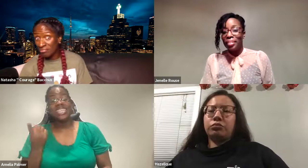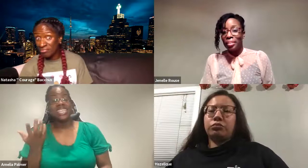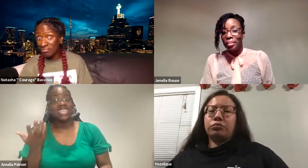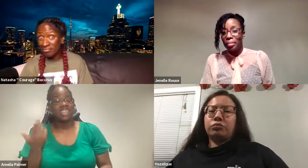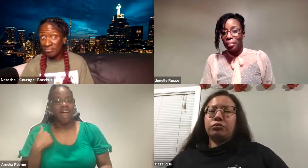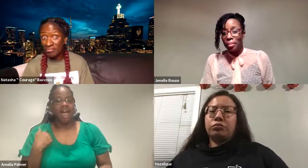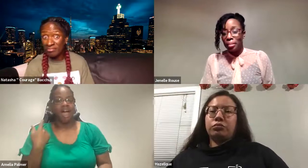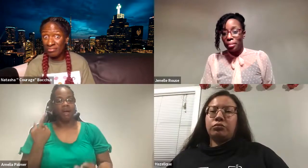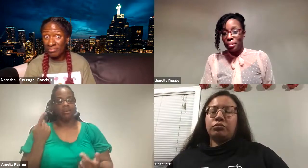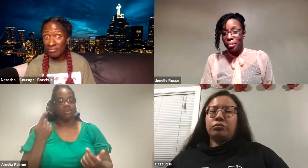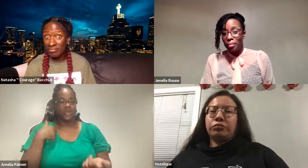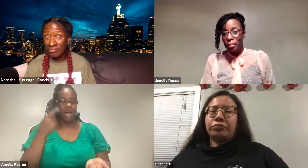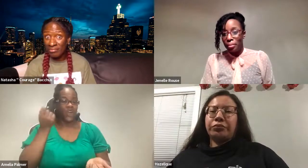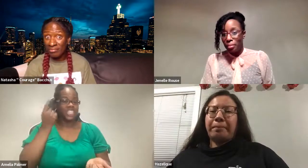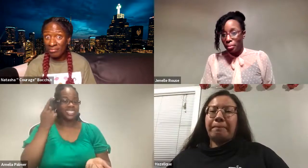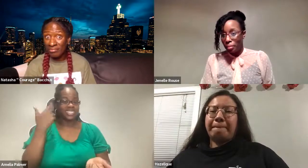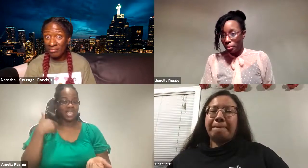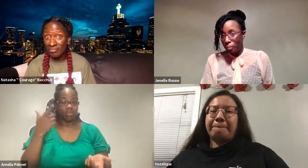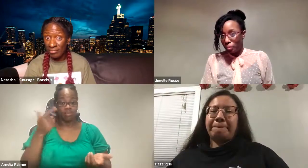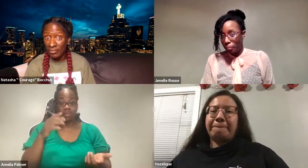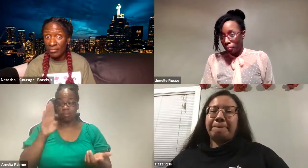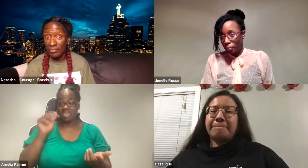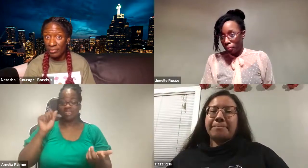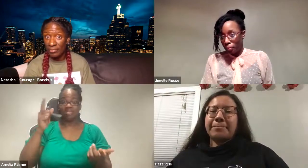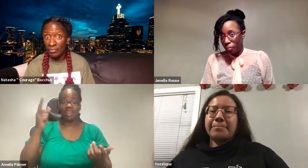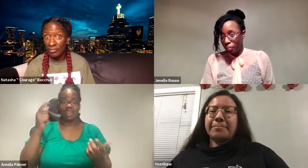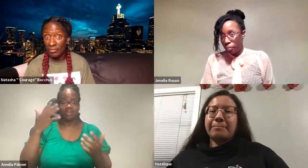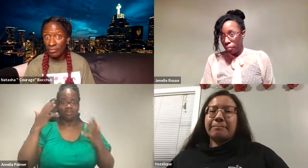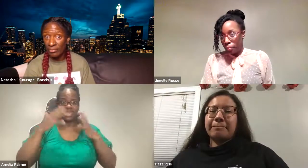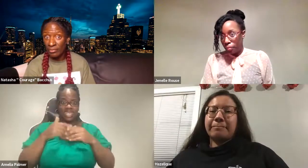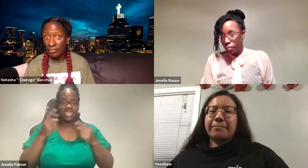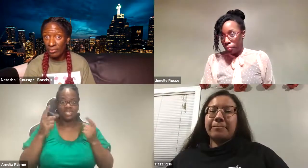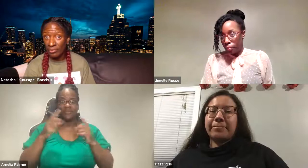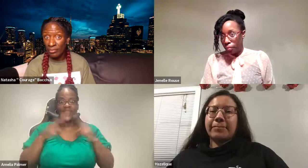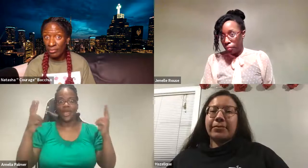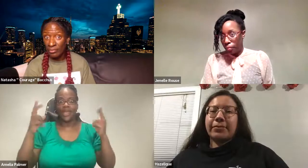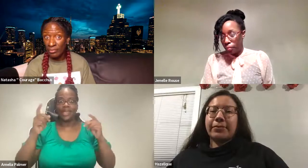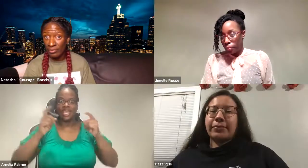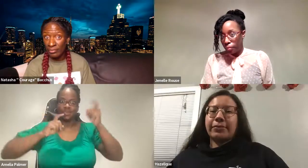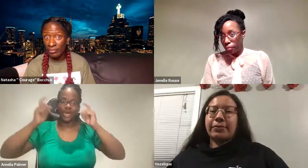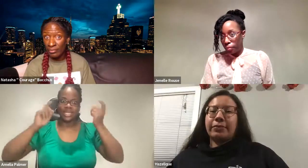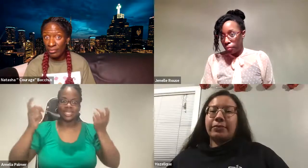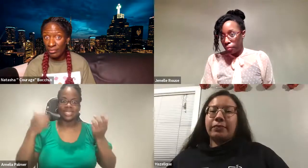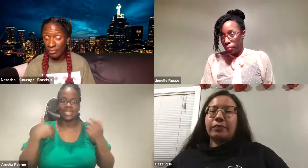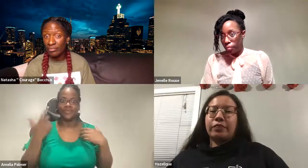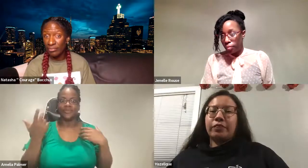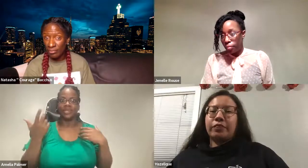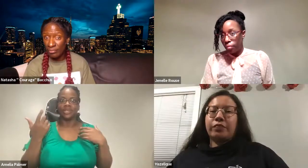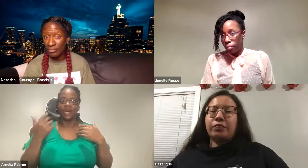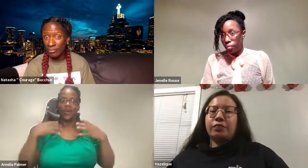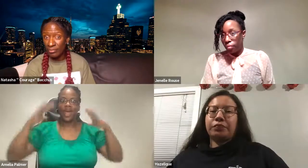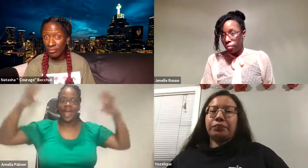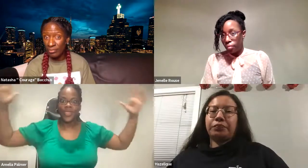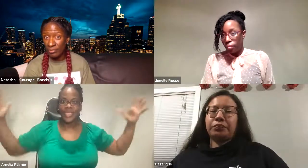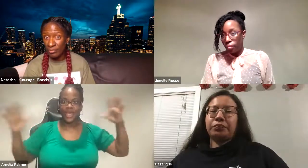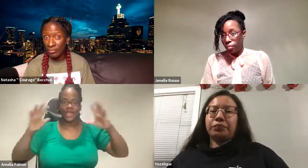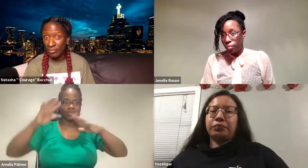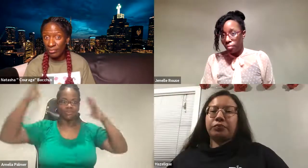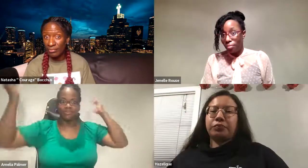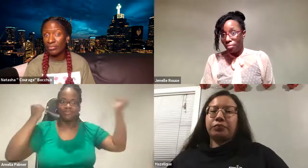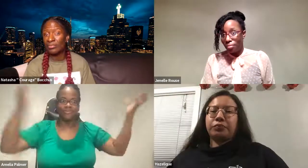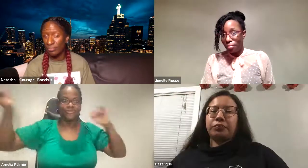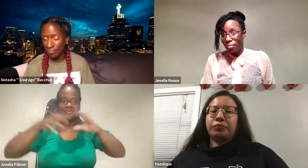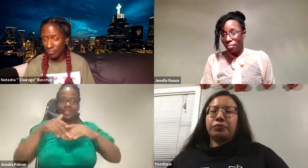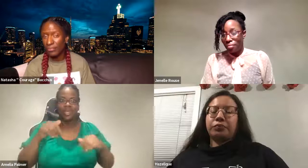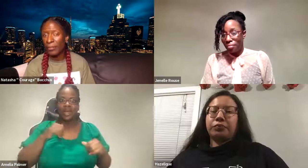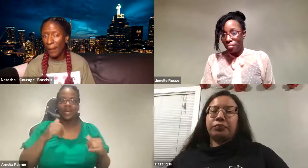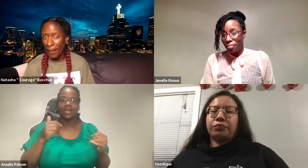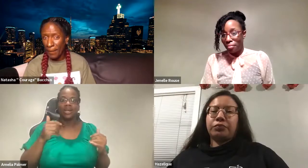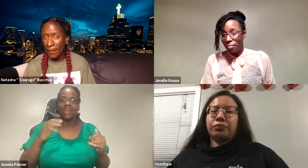well says amelia you have to understand black asl is extremely expressive. we use so much space